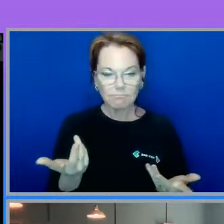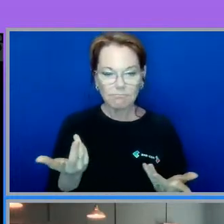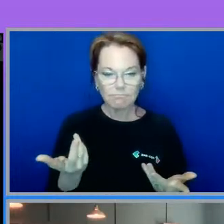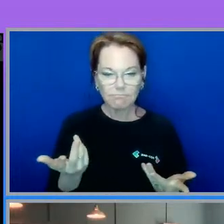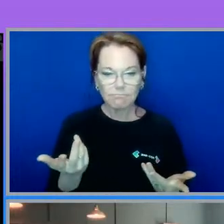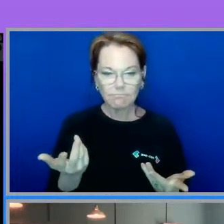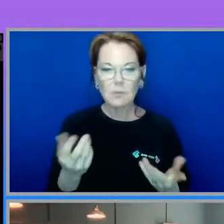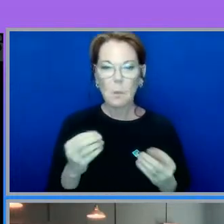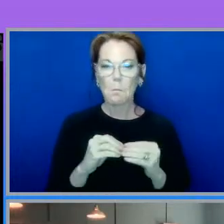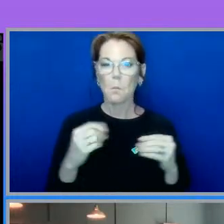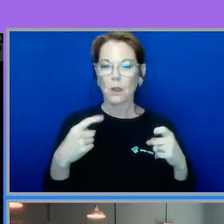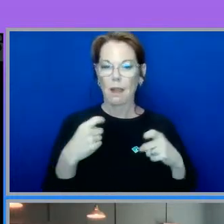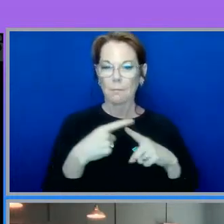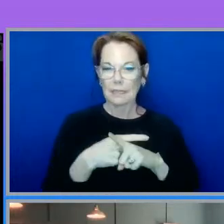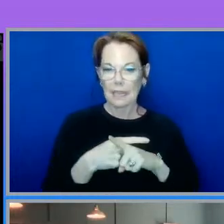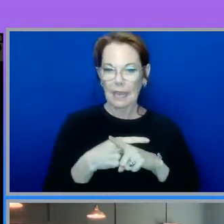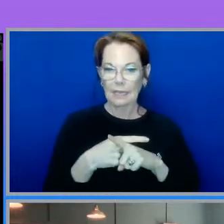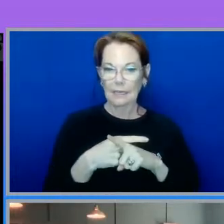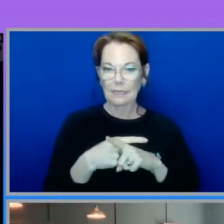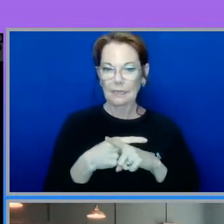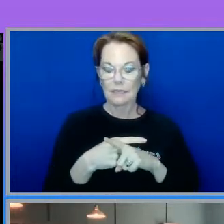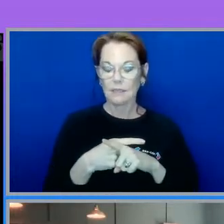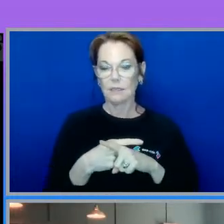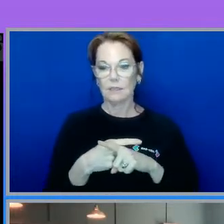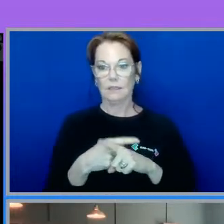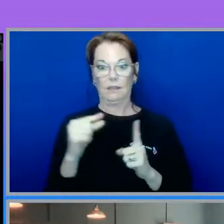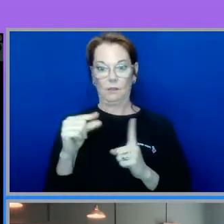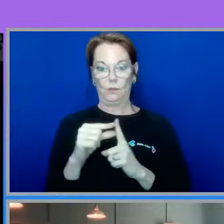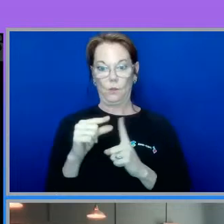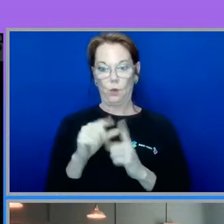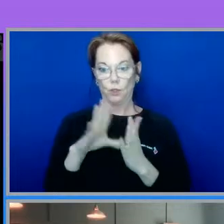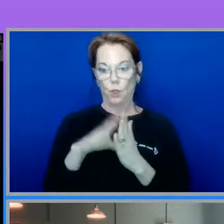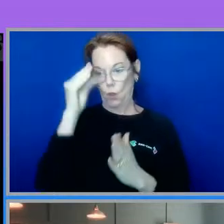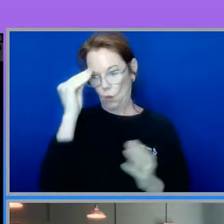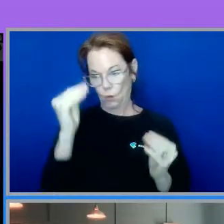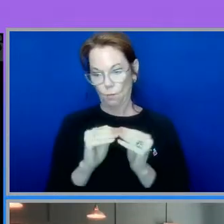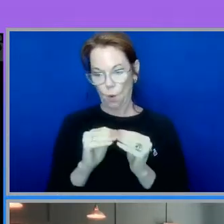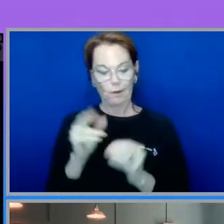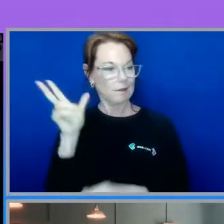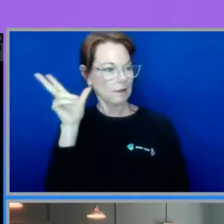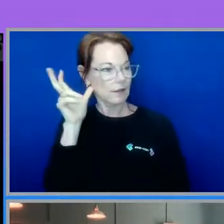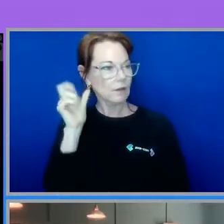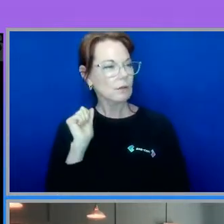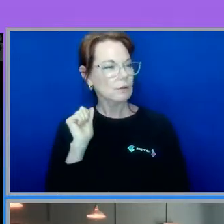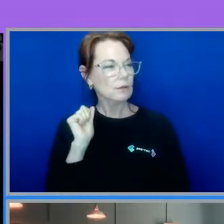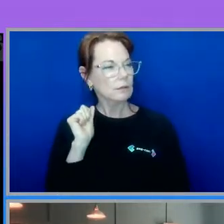them, that makes it a little bit more complicated when you just say learn more. So let's make it more tangible. Here I'm showing